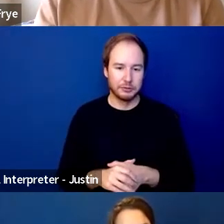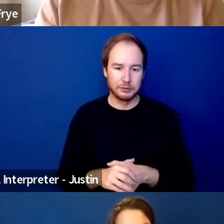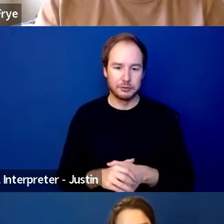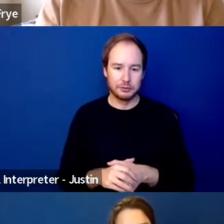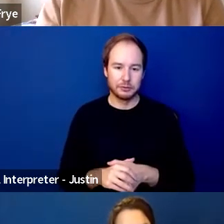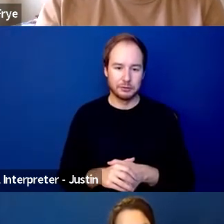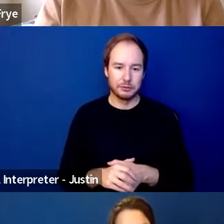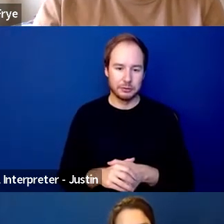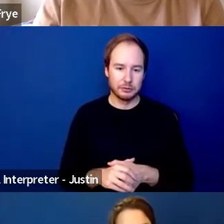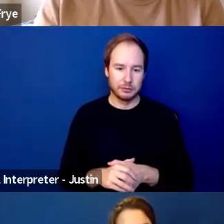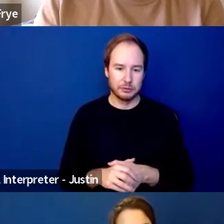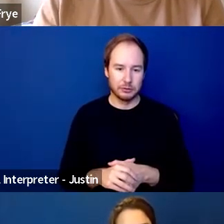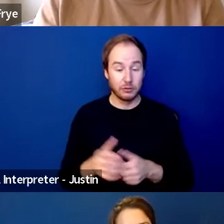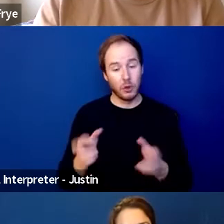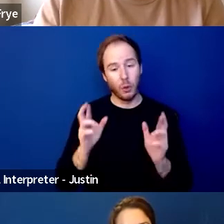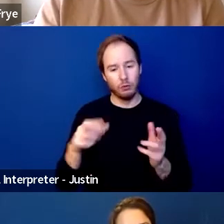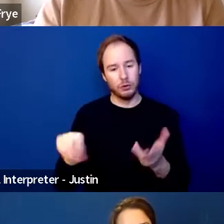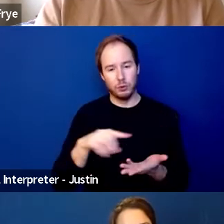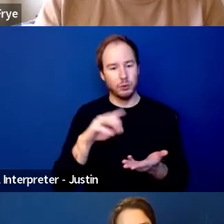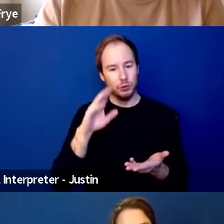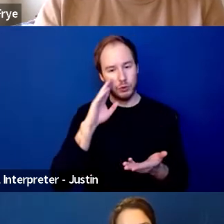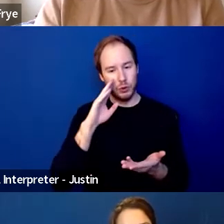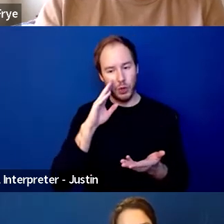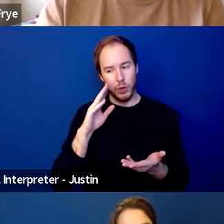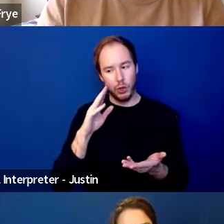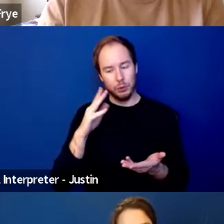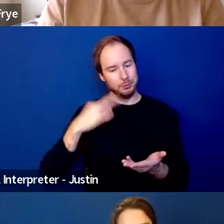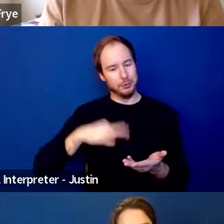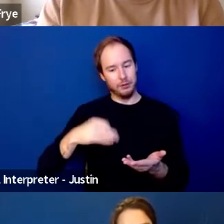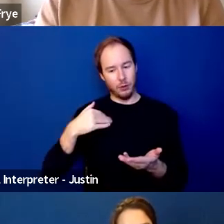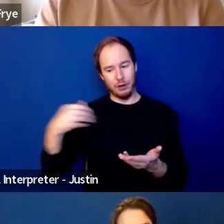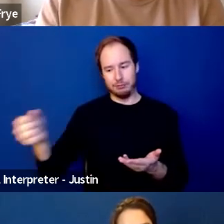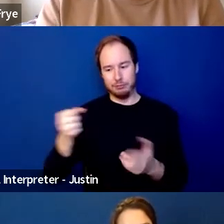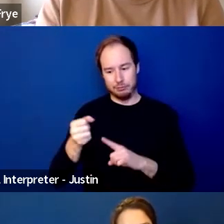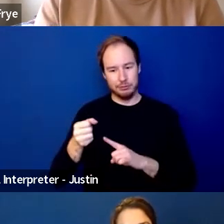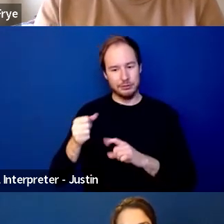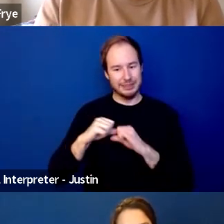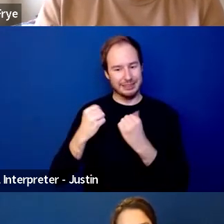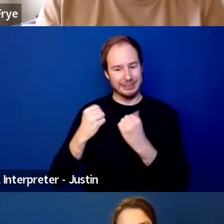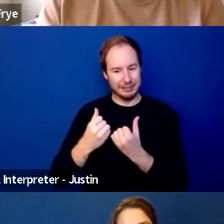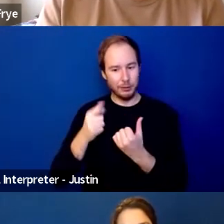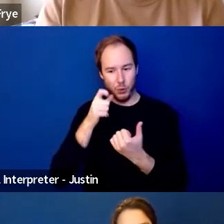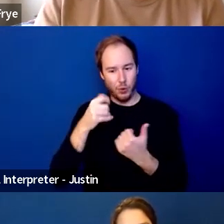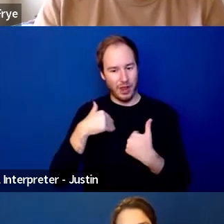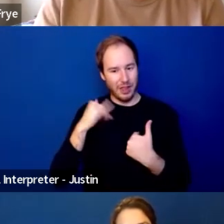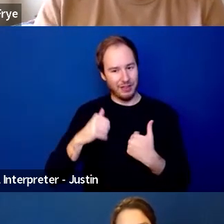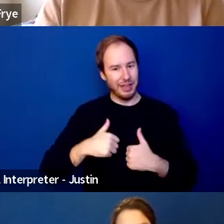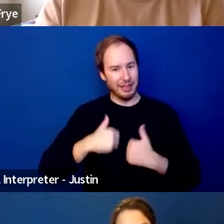hopefully a lot of you know the benefit of having somebody with lived experience on your team in terms of being able